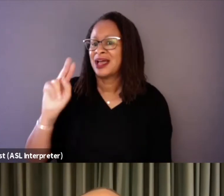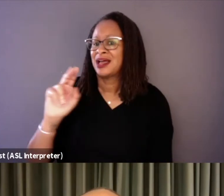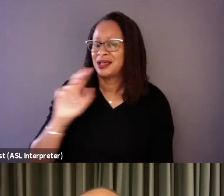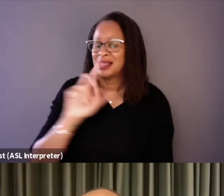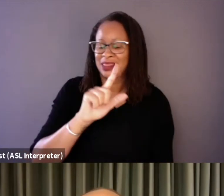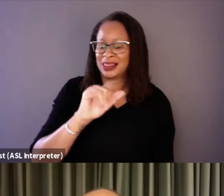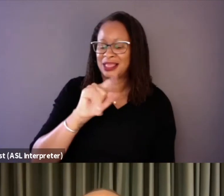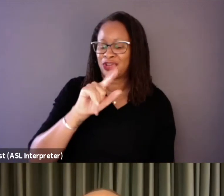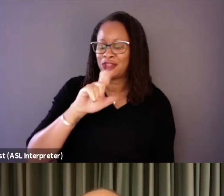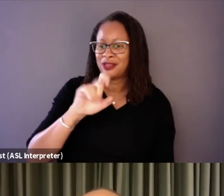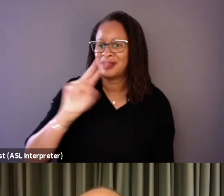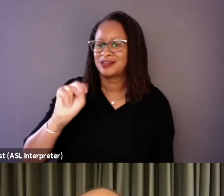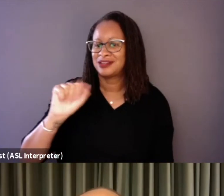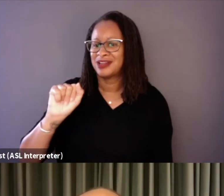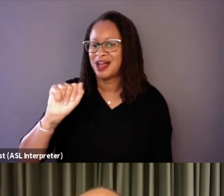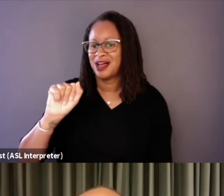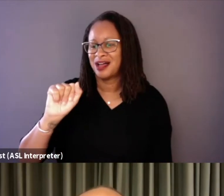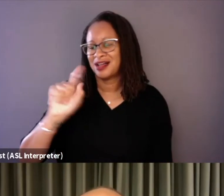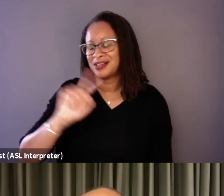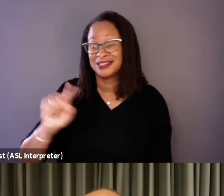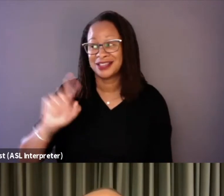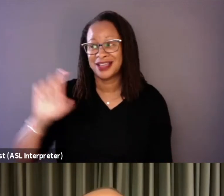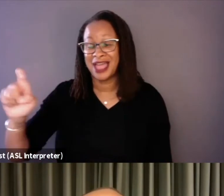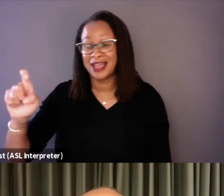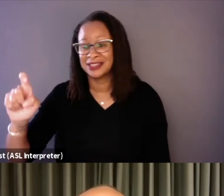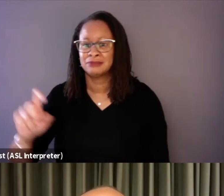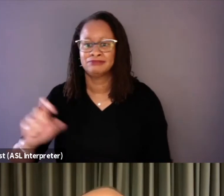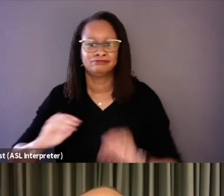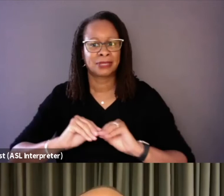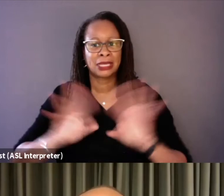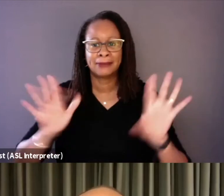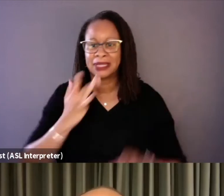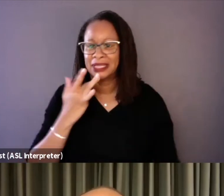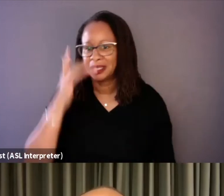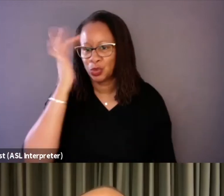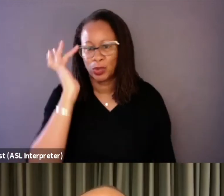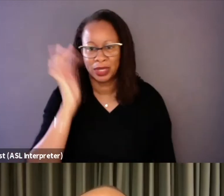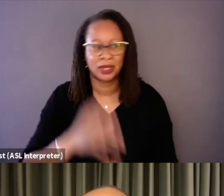completely queer, completely unapologetic and kind of, if you don't like it, you can fuck off.